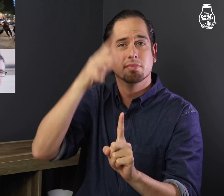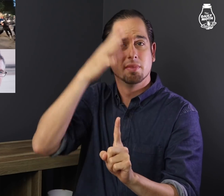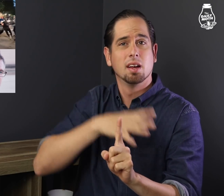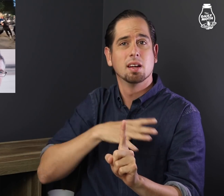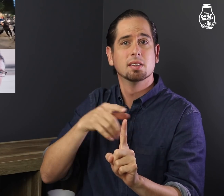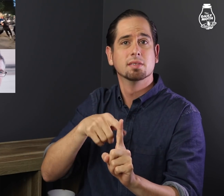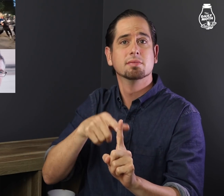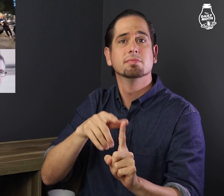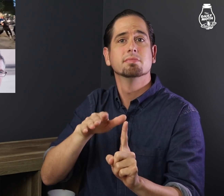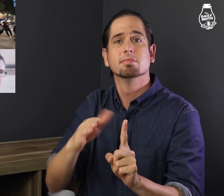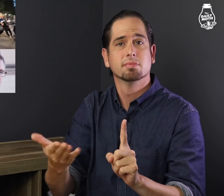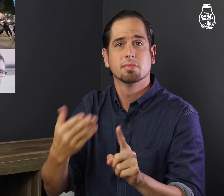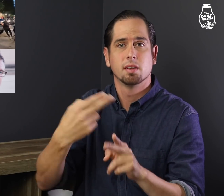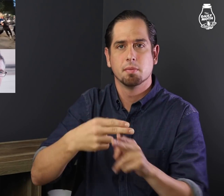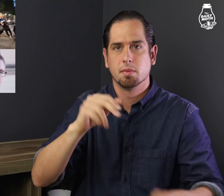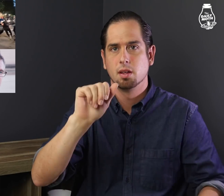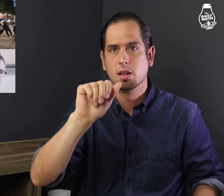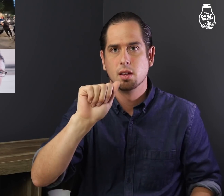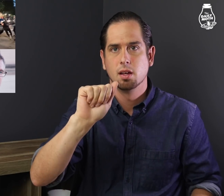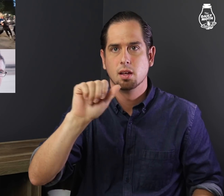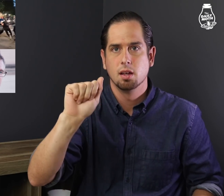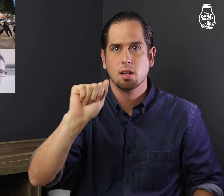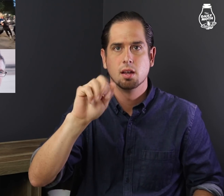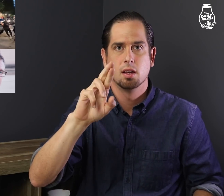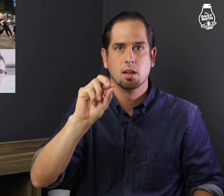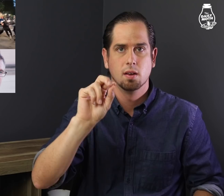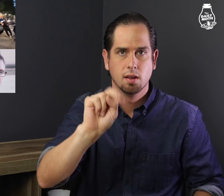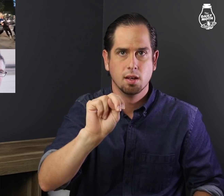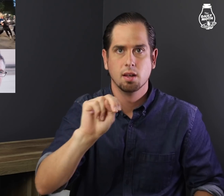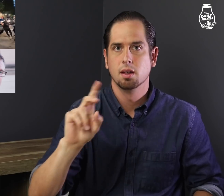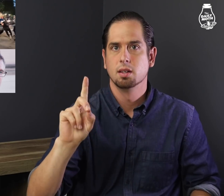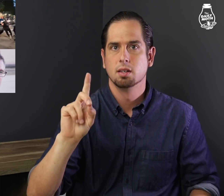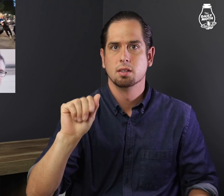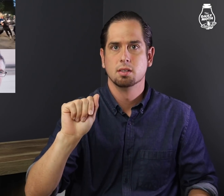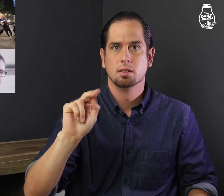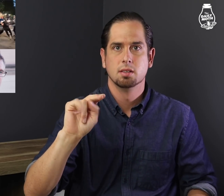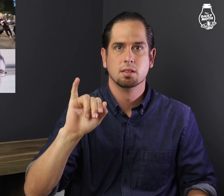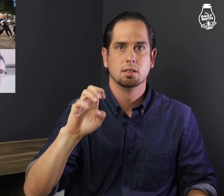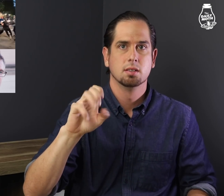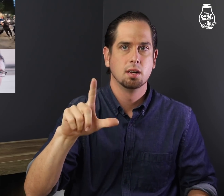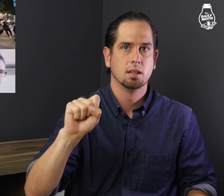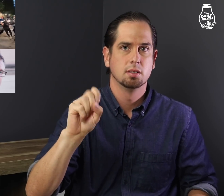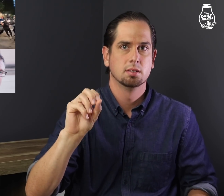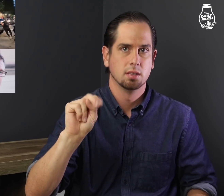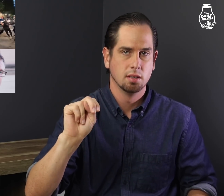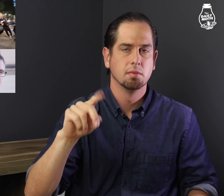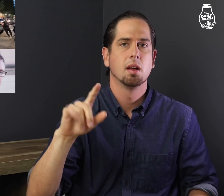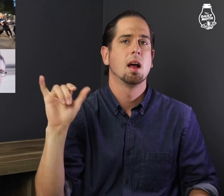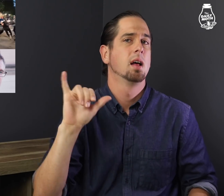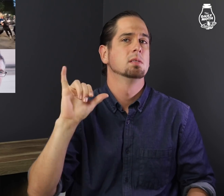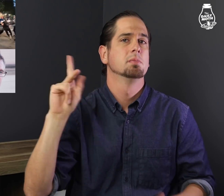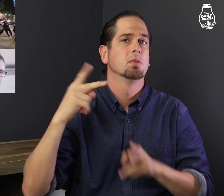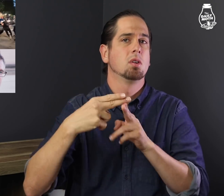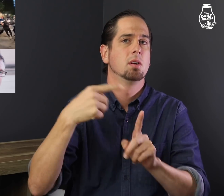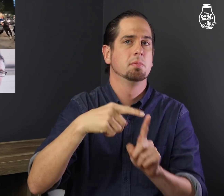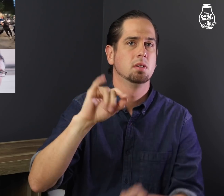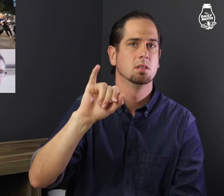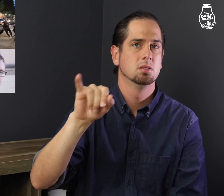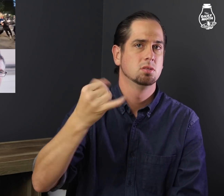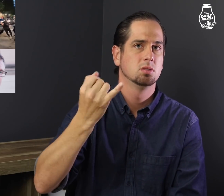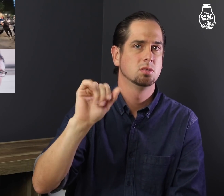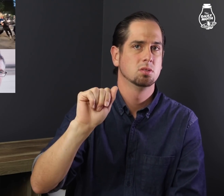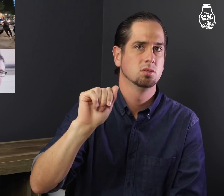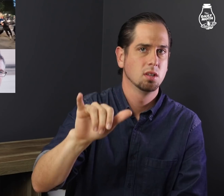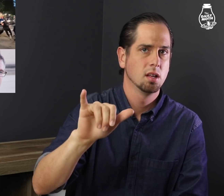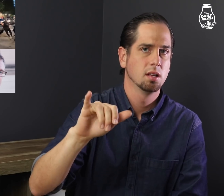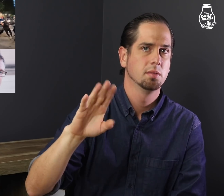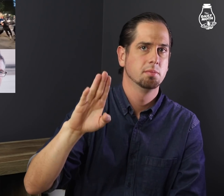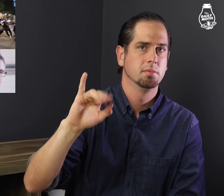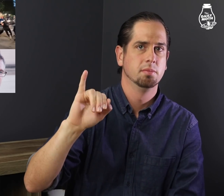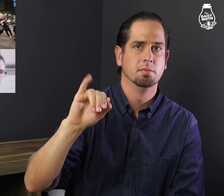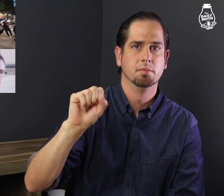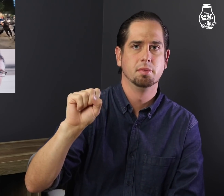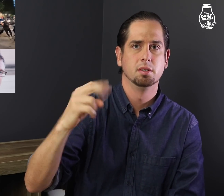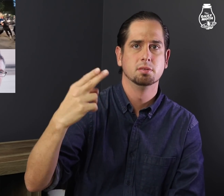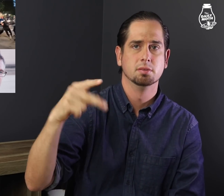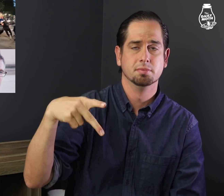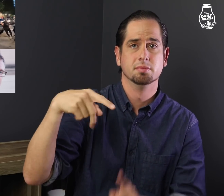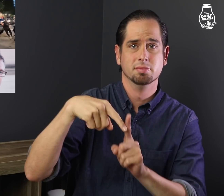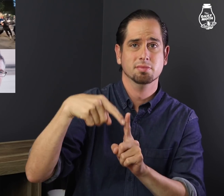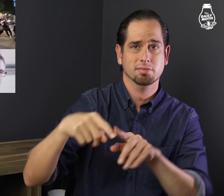The man, Aaron Danielson, as known as Jay Bishop,